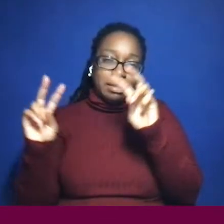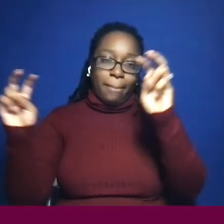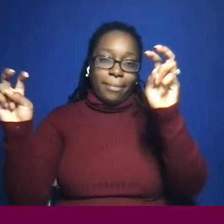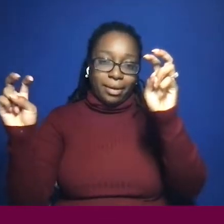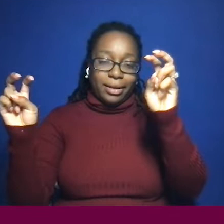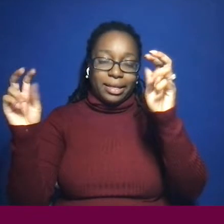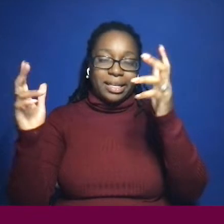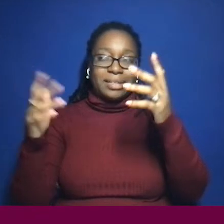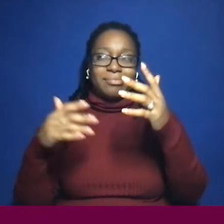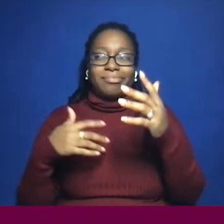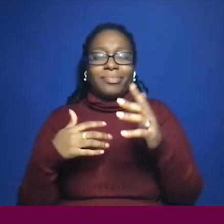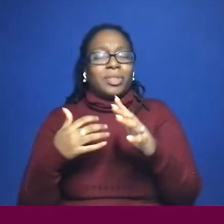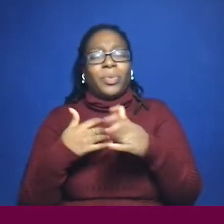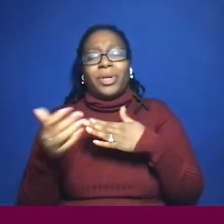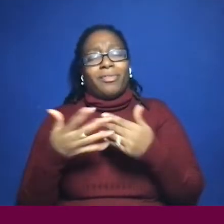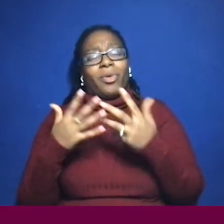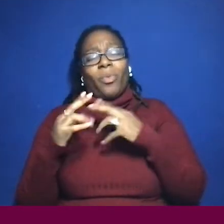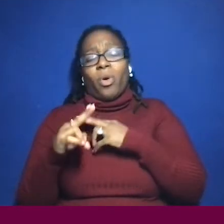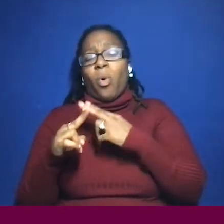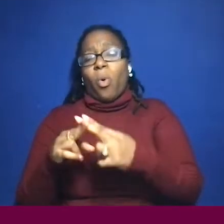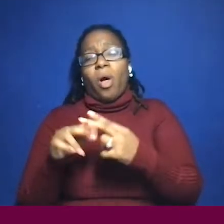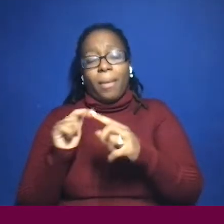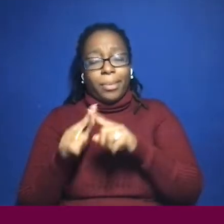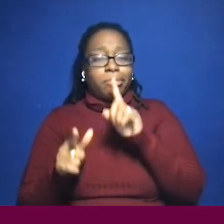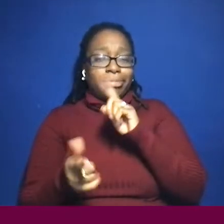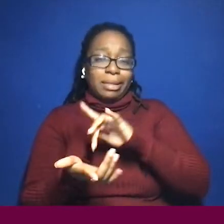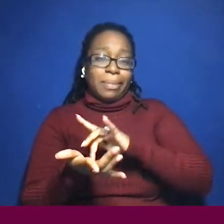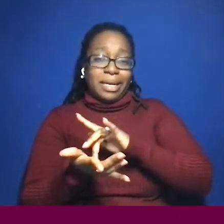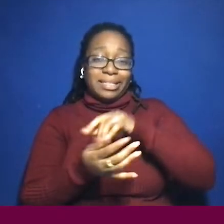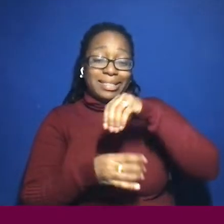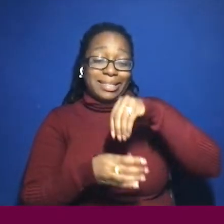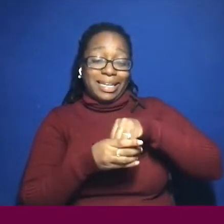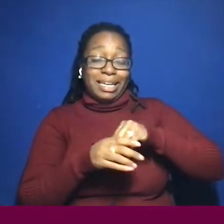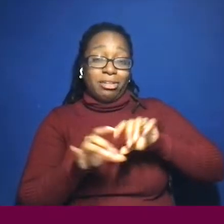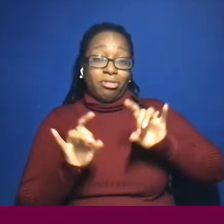whatever words we want to put on it, but basically medicine and crisis or crises that affect